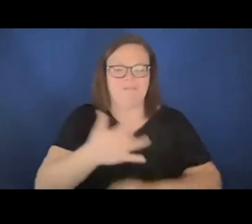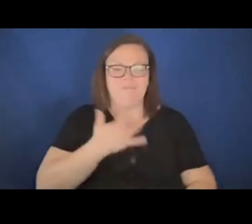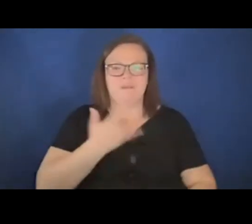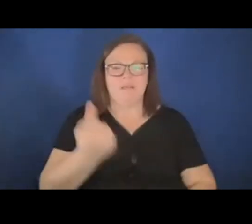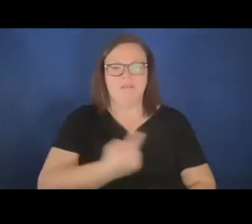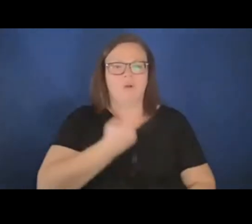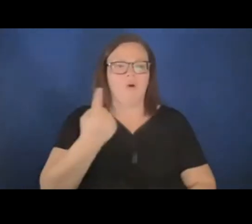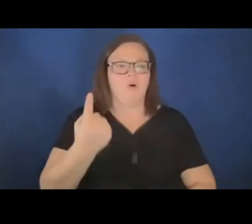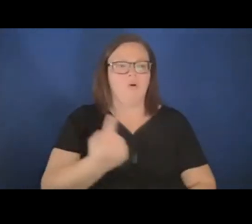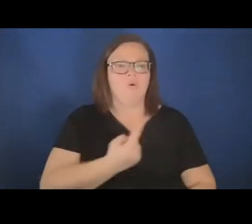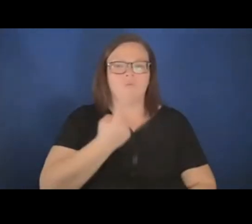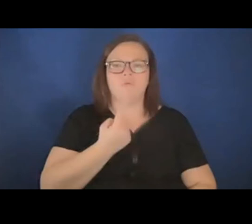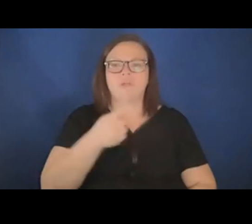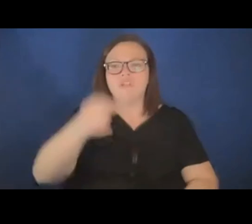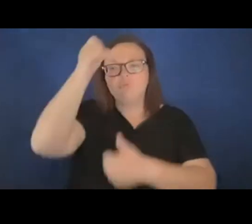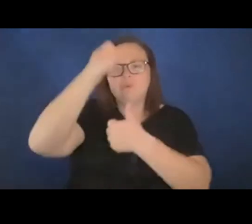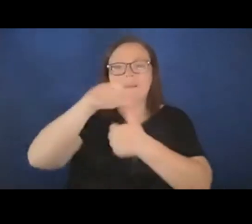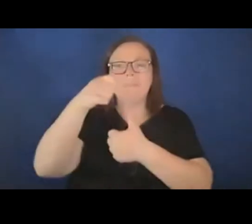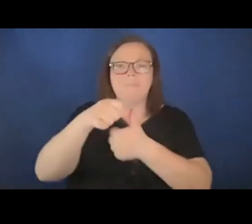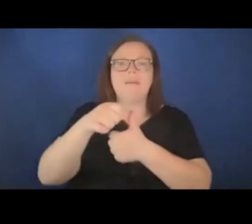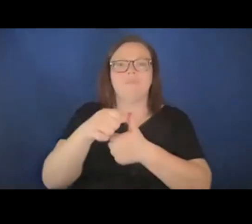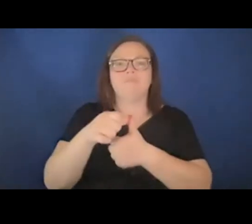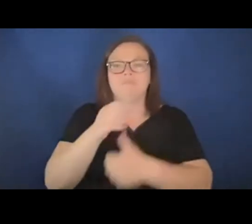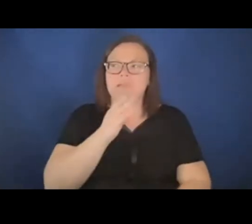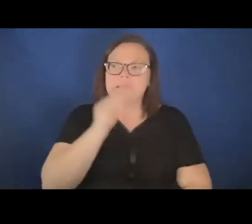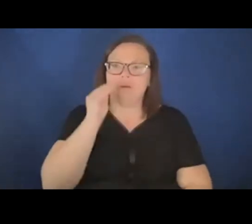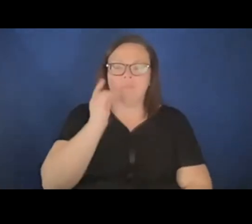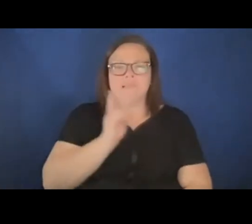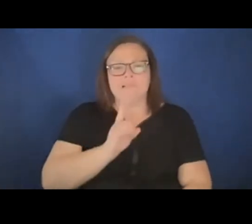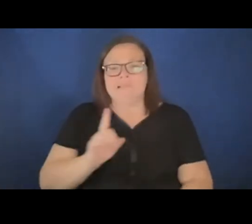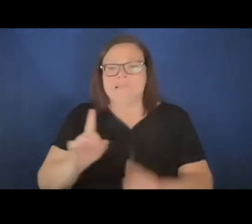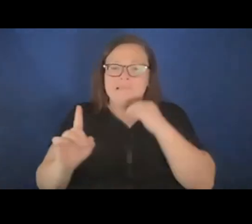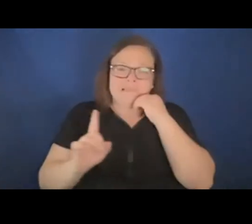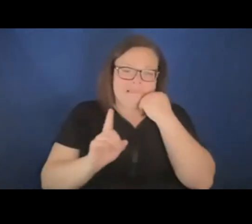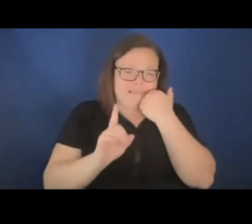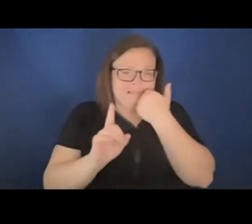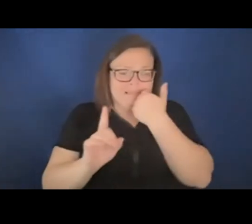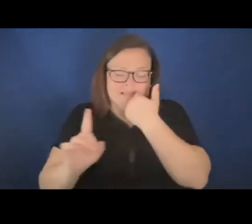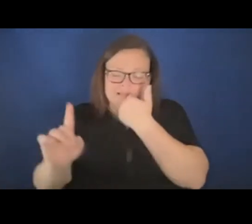She remembered the walks of shame home Every wild night a simple distraction